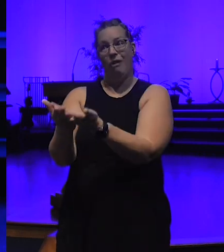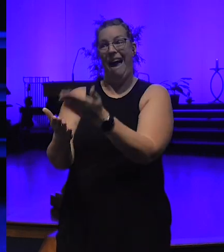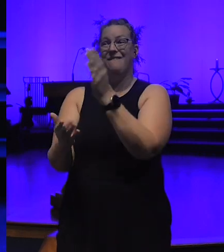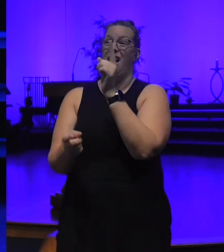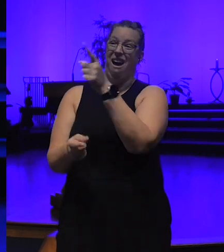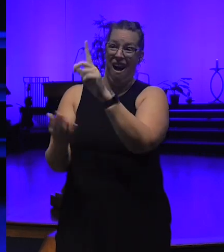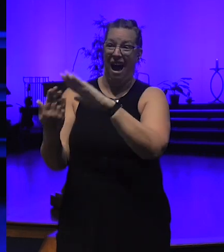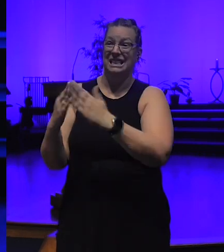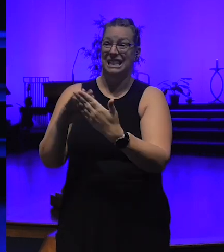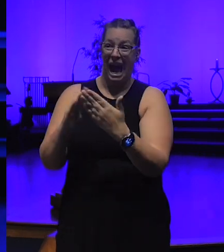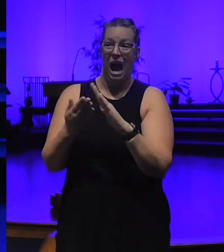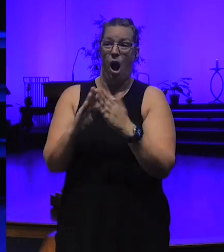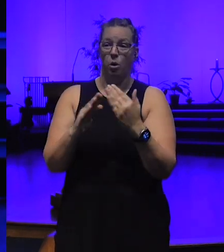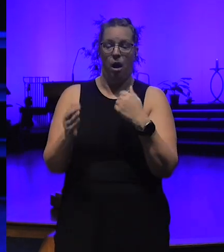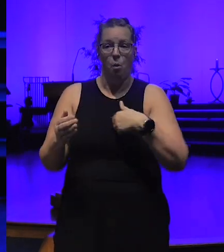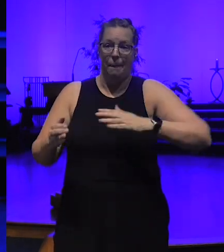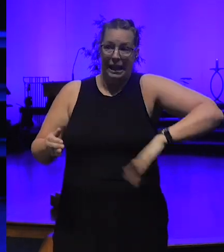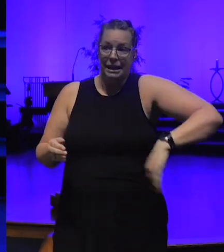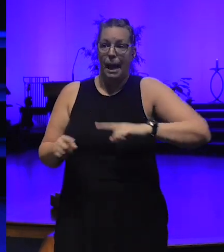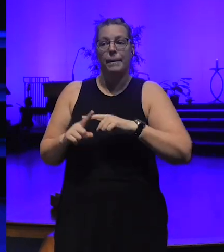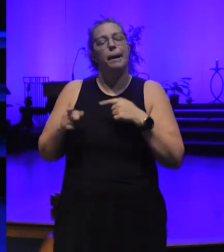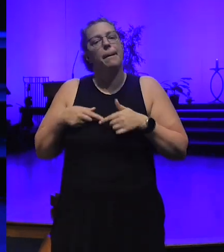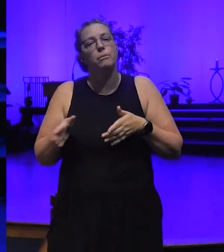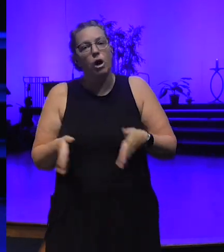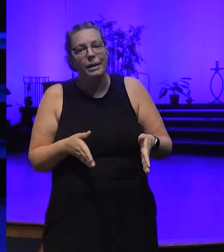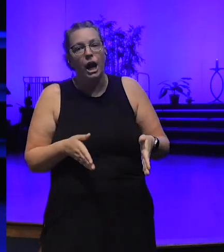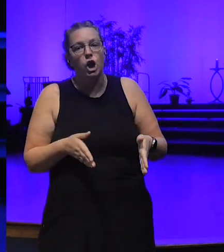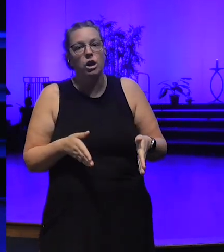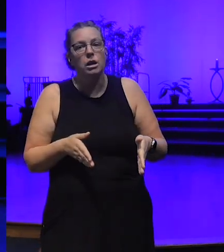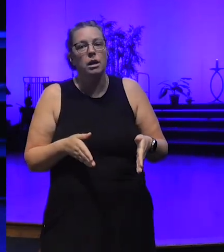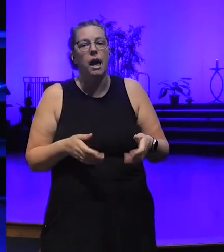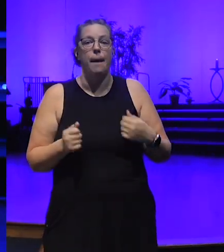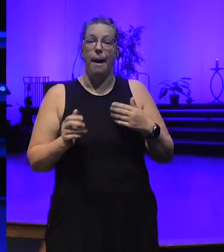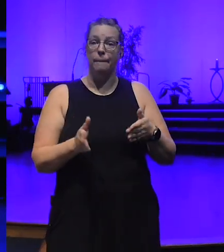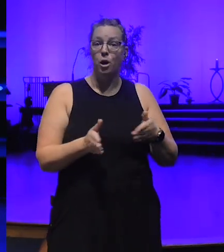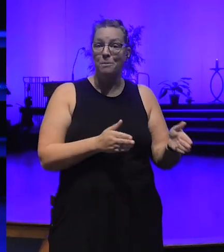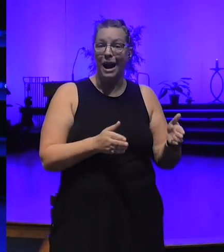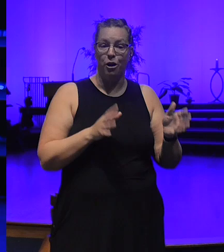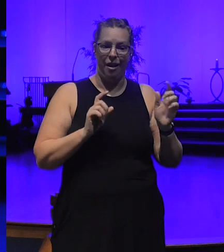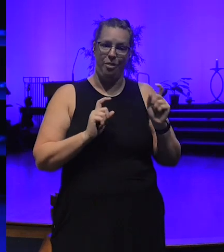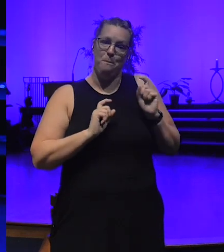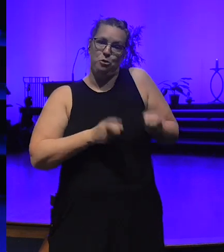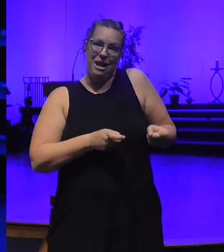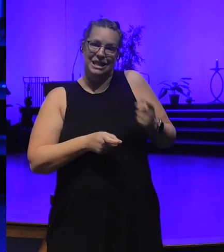am I prepared to be present to my good friend that I'm going to be late for it's okay to be